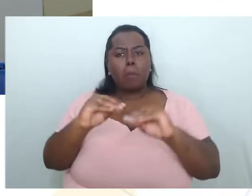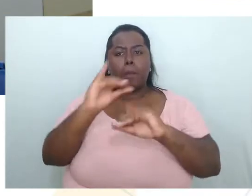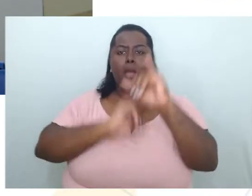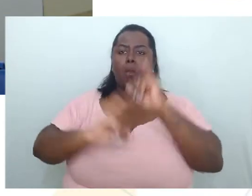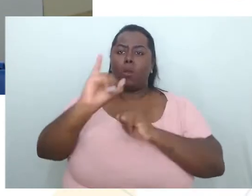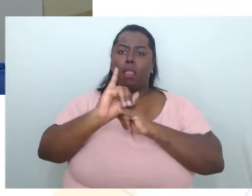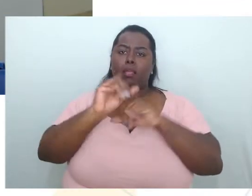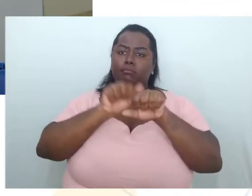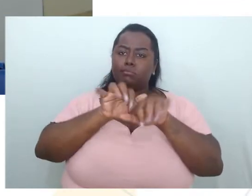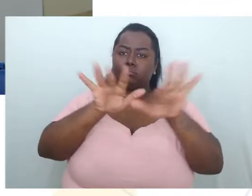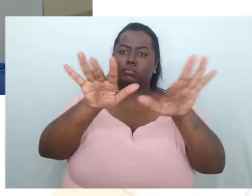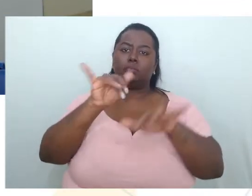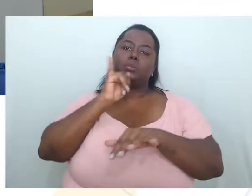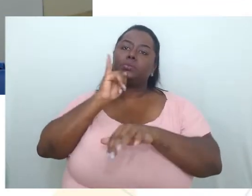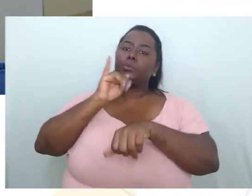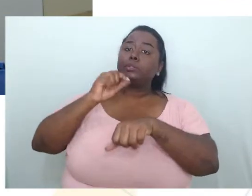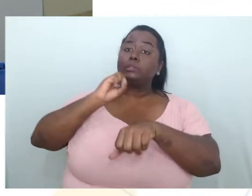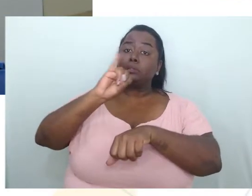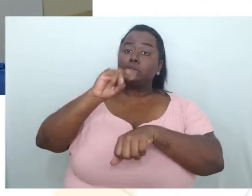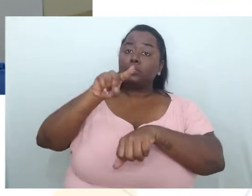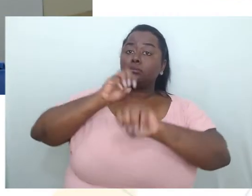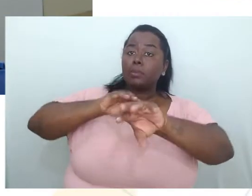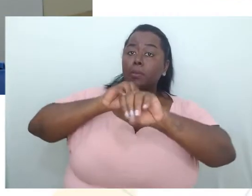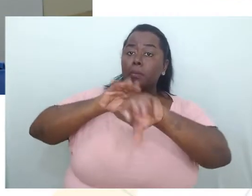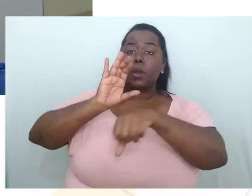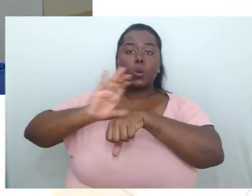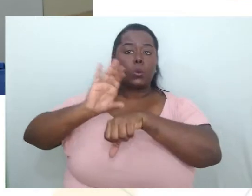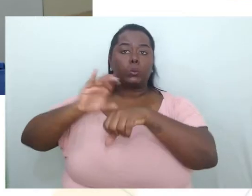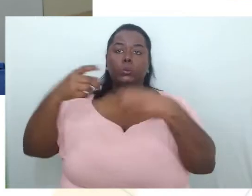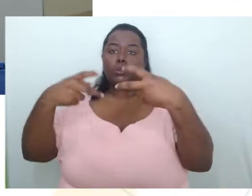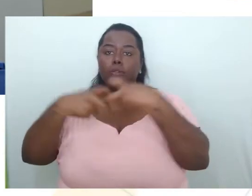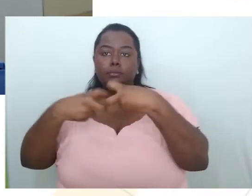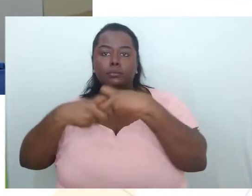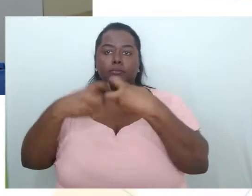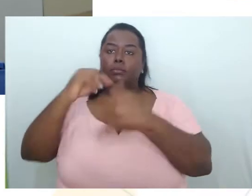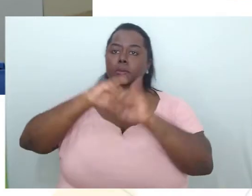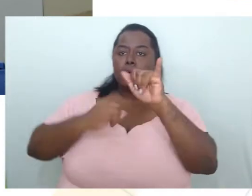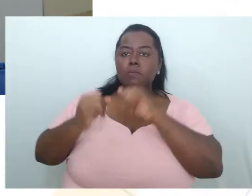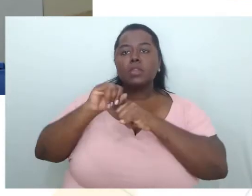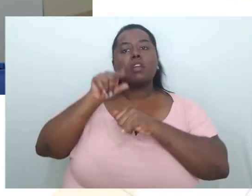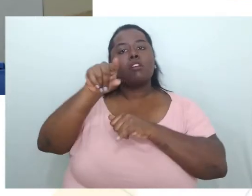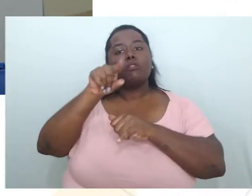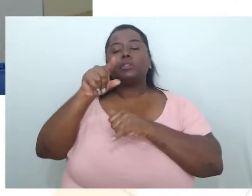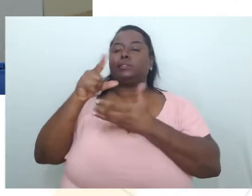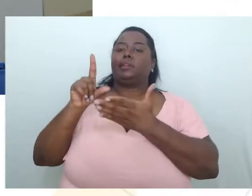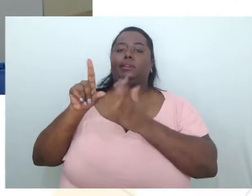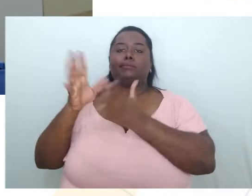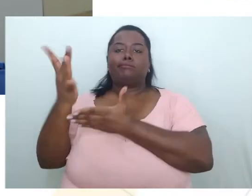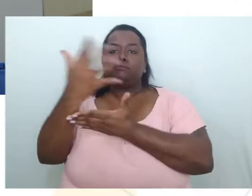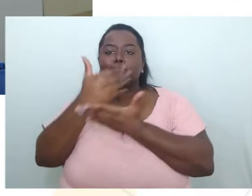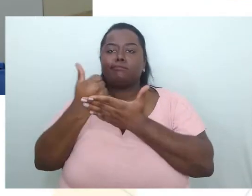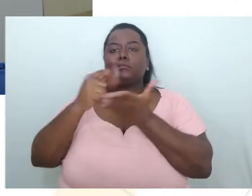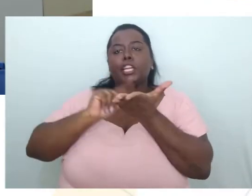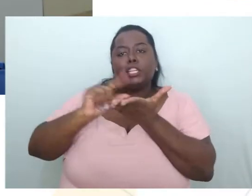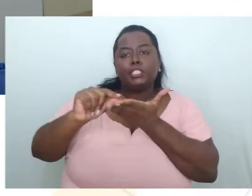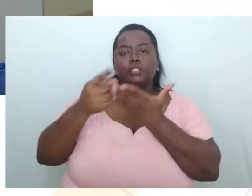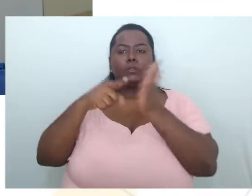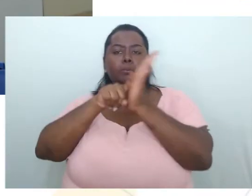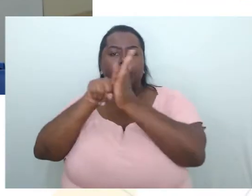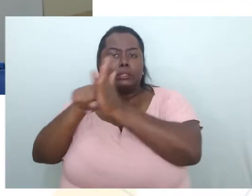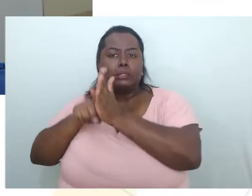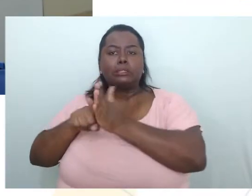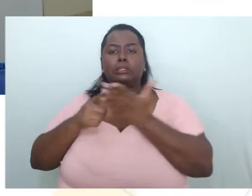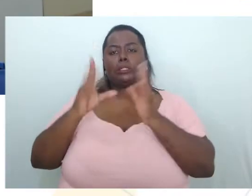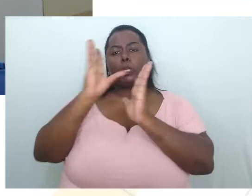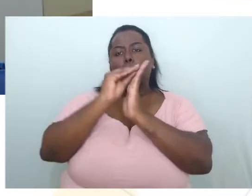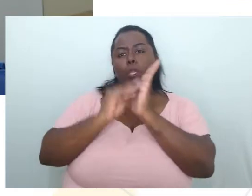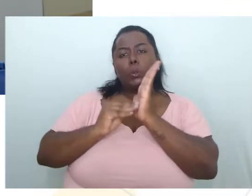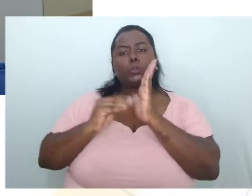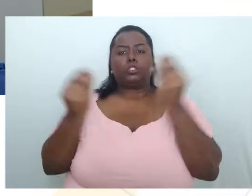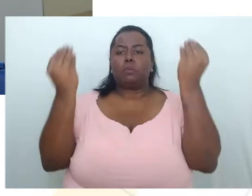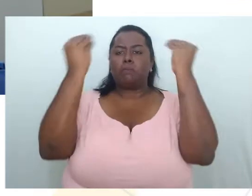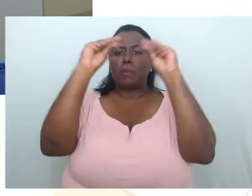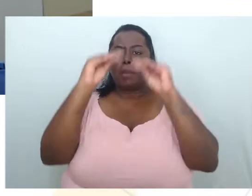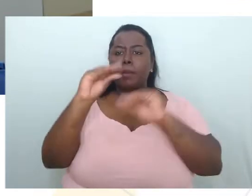and every bit of the content in terms of articles, resources, MIT put it online